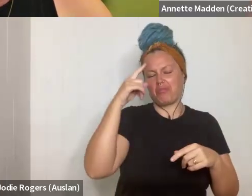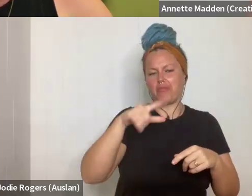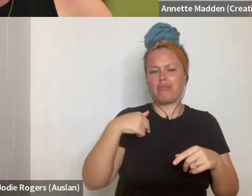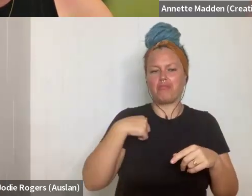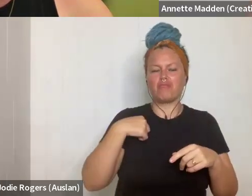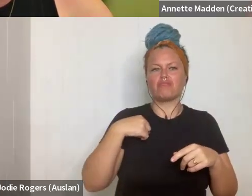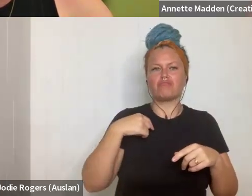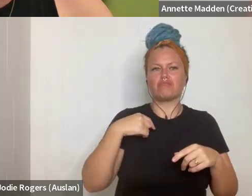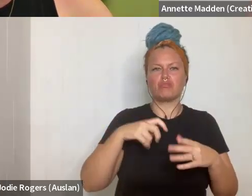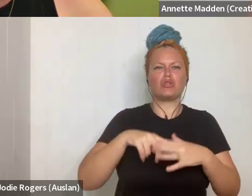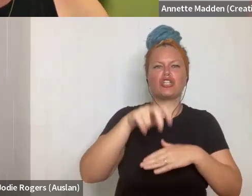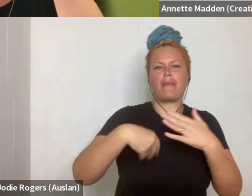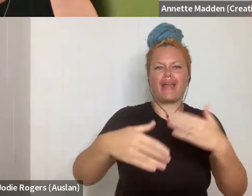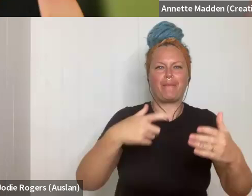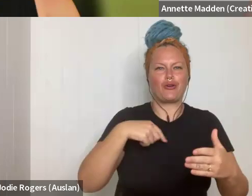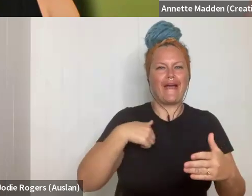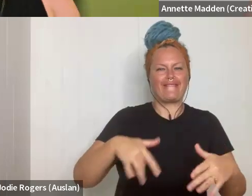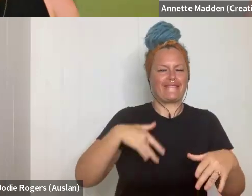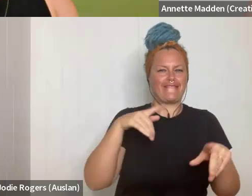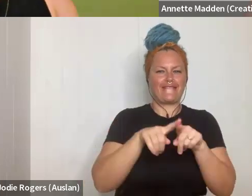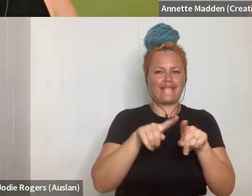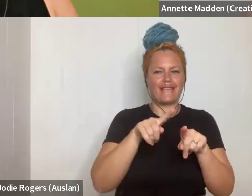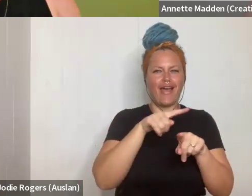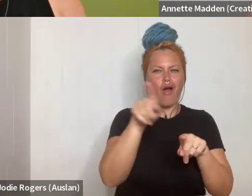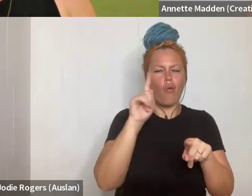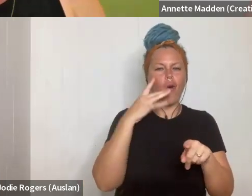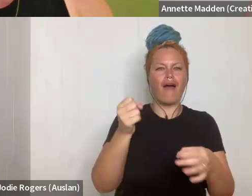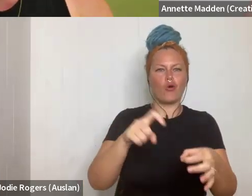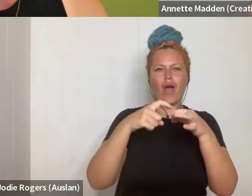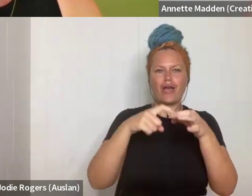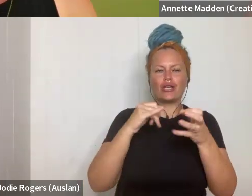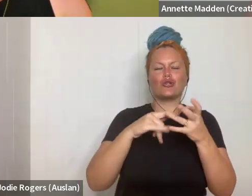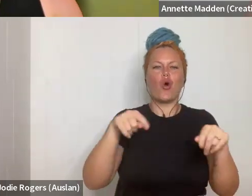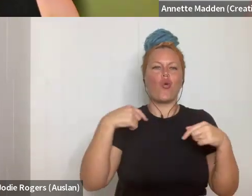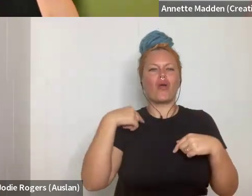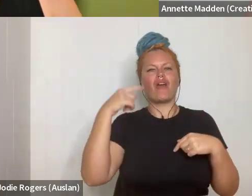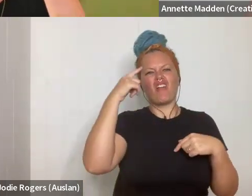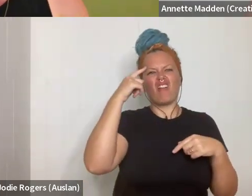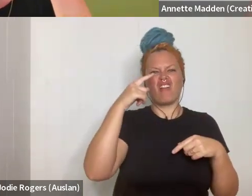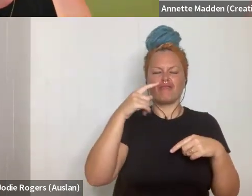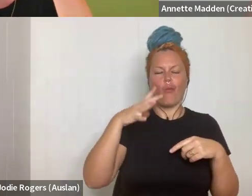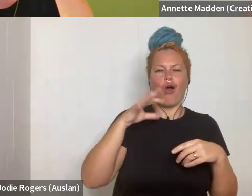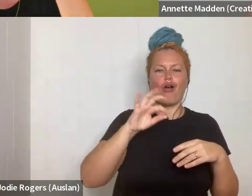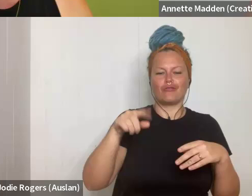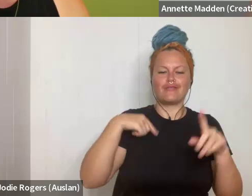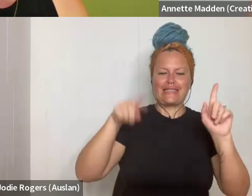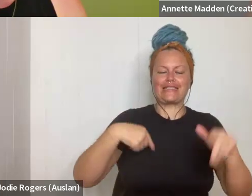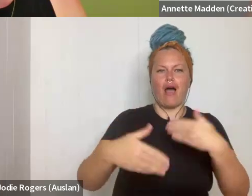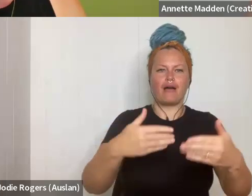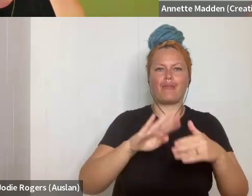this category if you are familiar with our organisational programs that you may have noticed, is that the support material requirements for this category include a